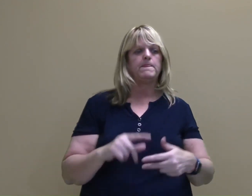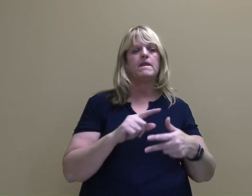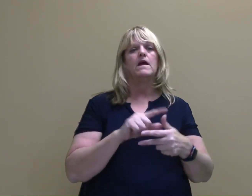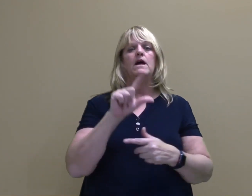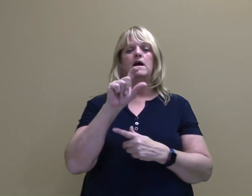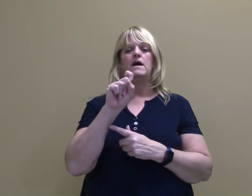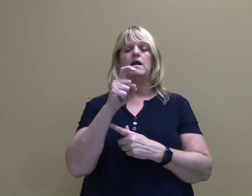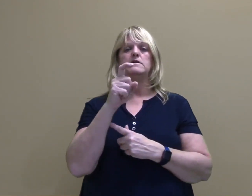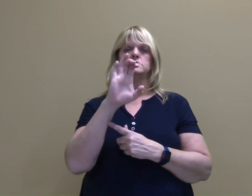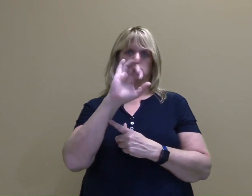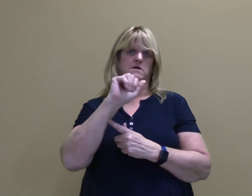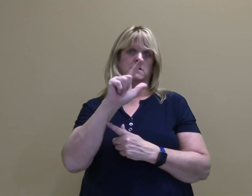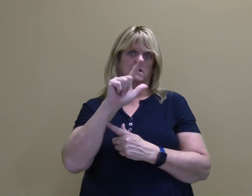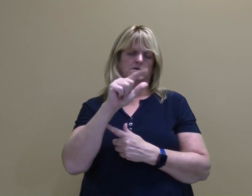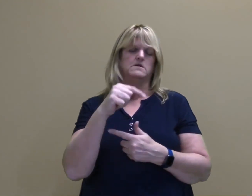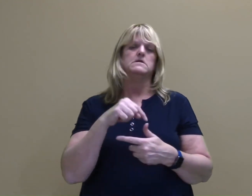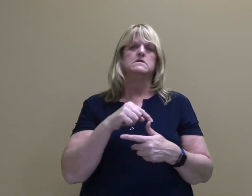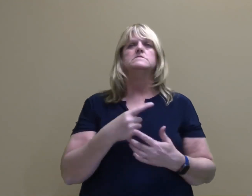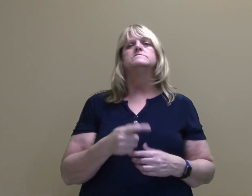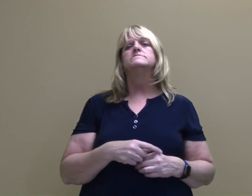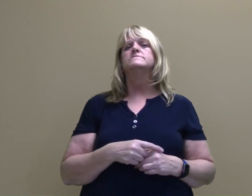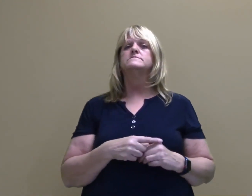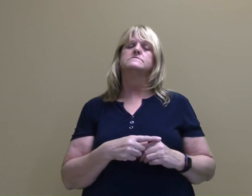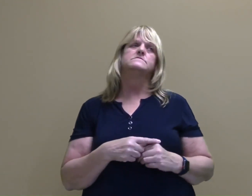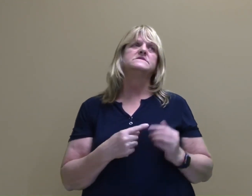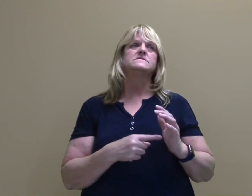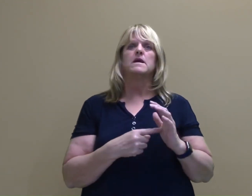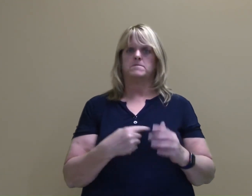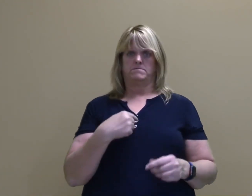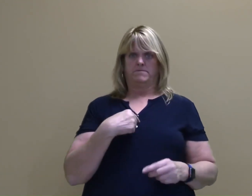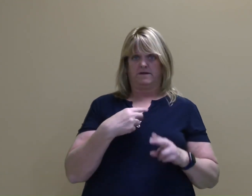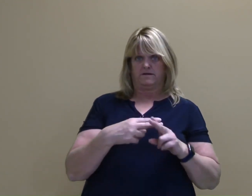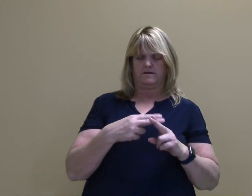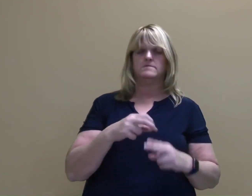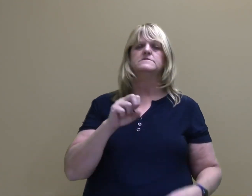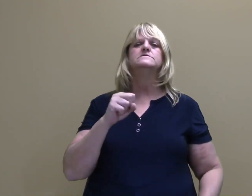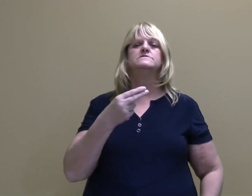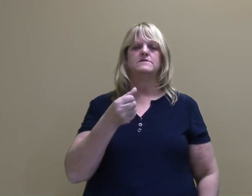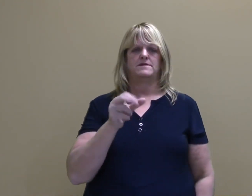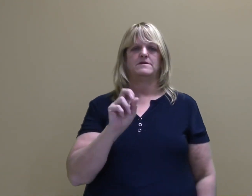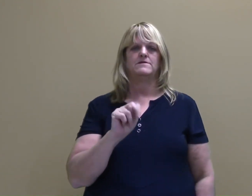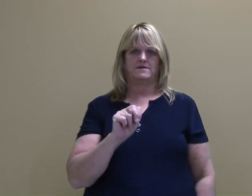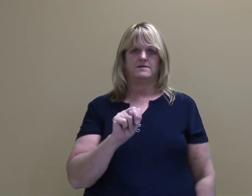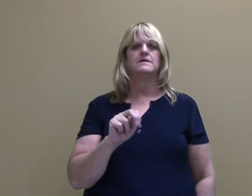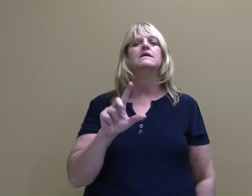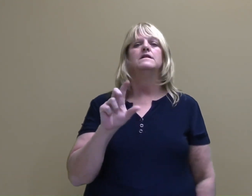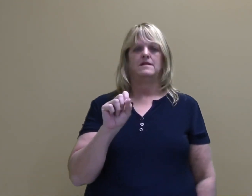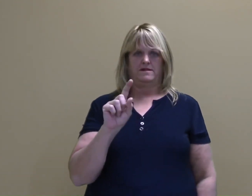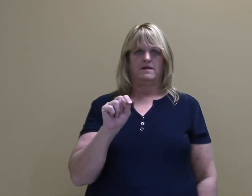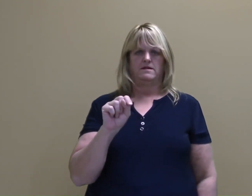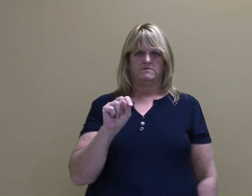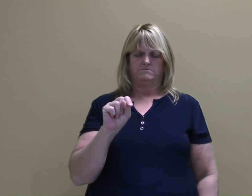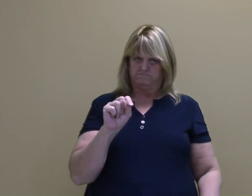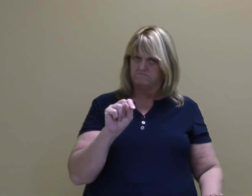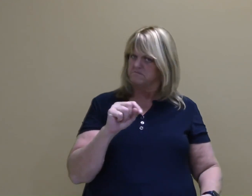Here’s an example for the lexical category. Note how I signed this sentence with appropriate head movements. My name is Sharon Lott.